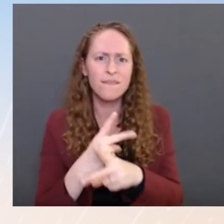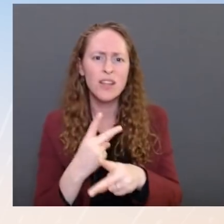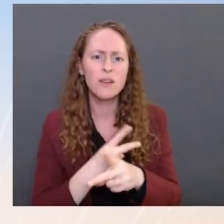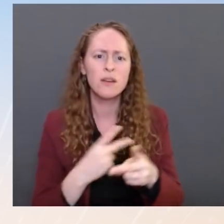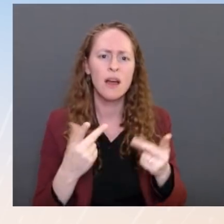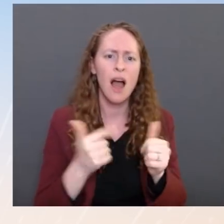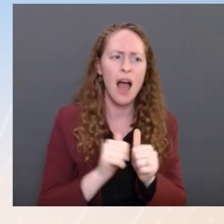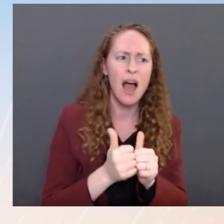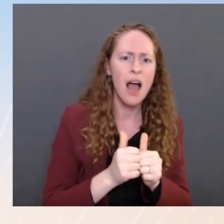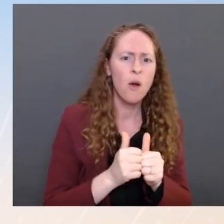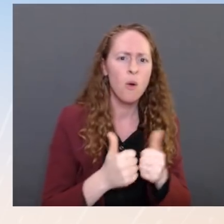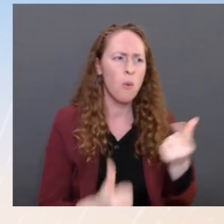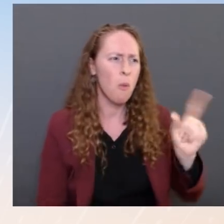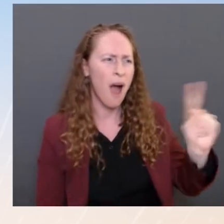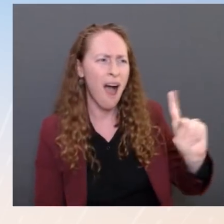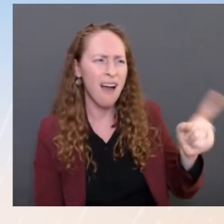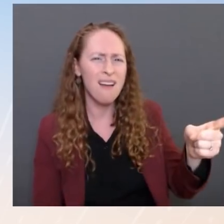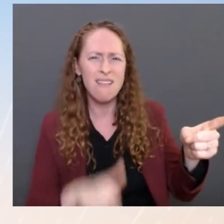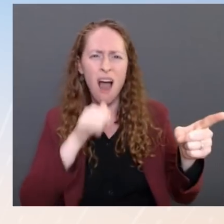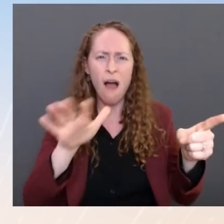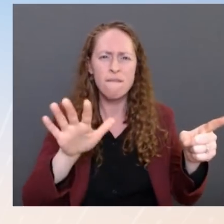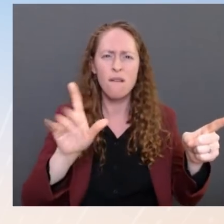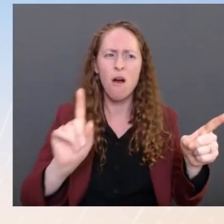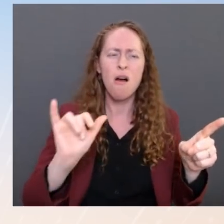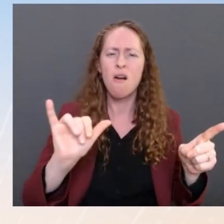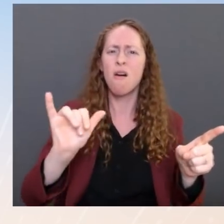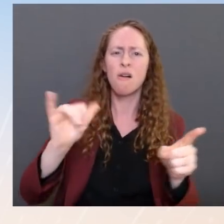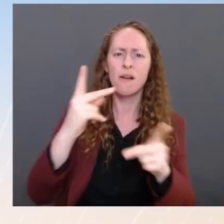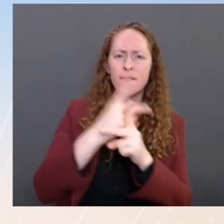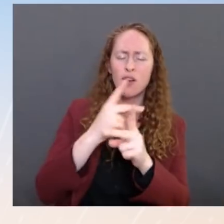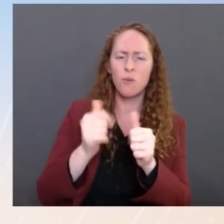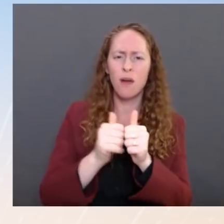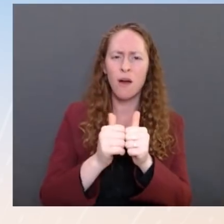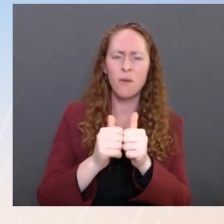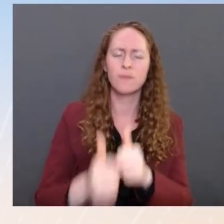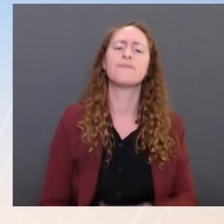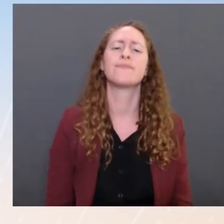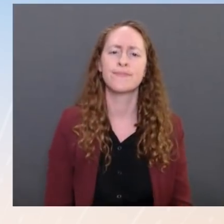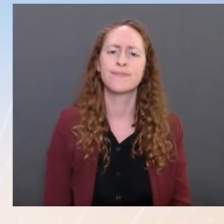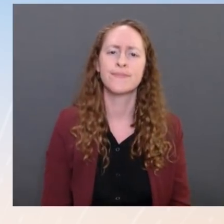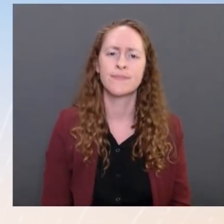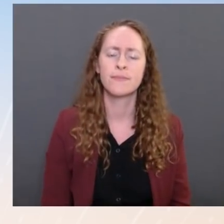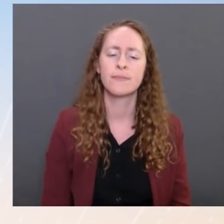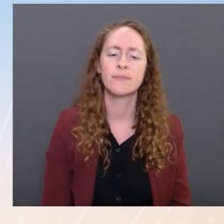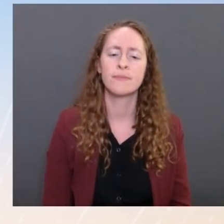over the last four weeks of supply available, which has been an increase over the four weeks